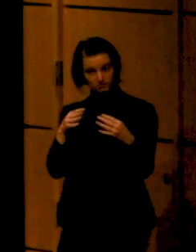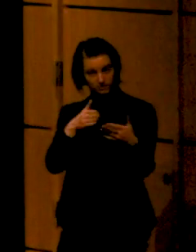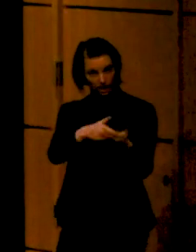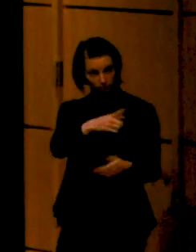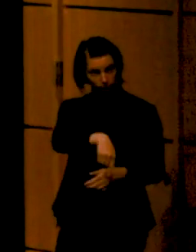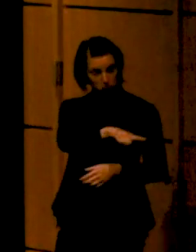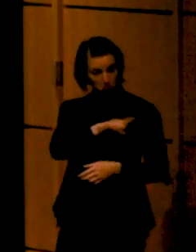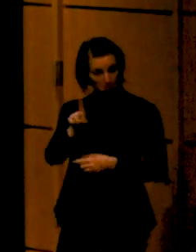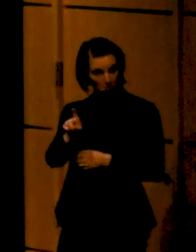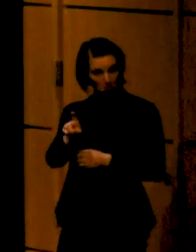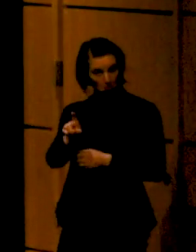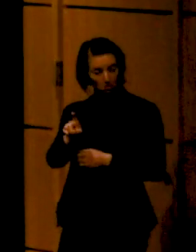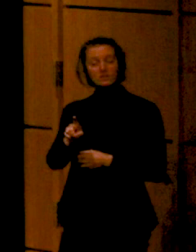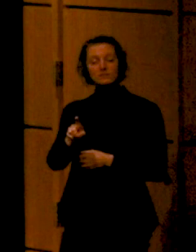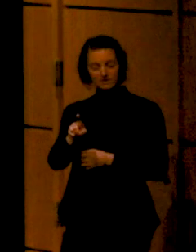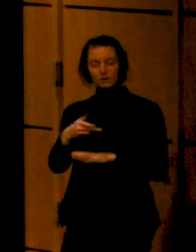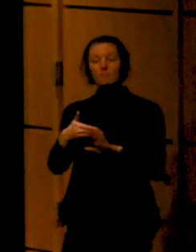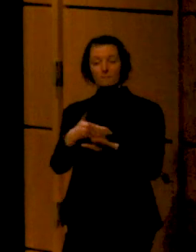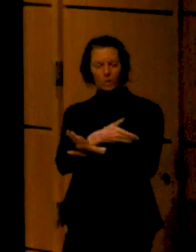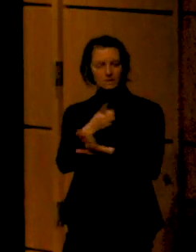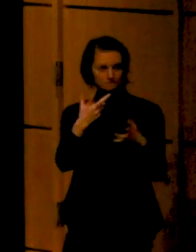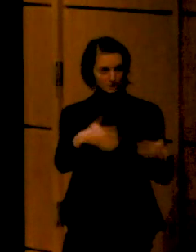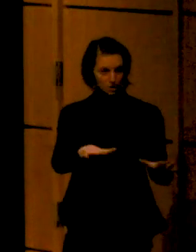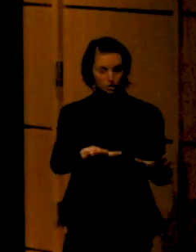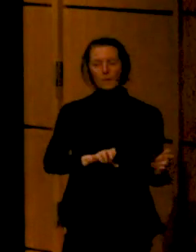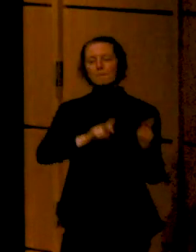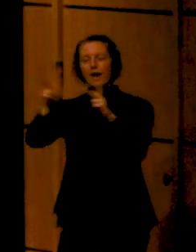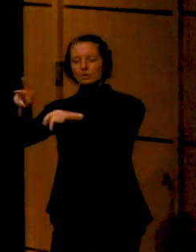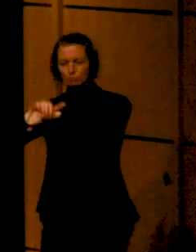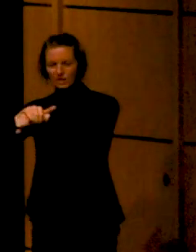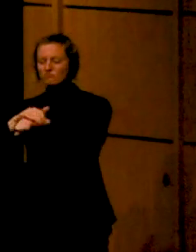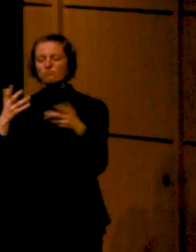Before his party got back to Britain, it was all settled, it was all settled with the Oregon